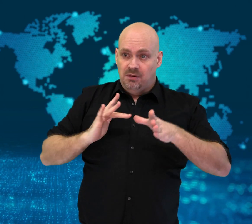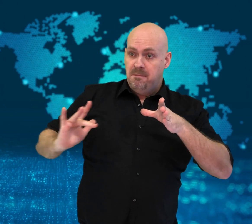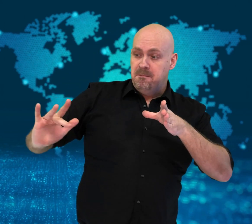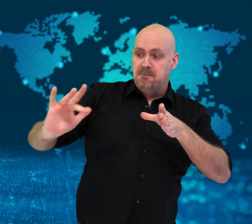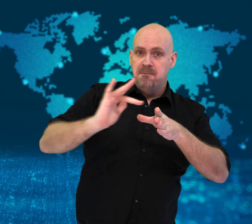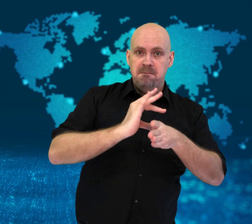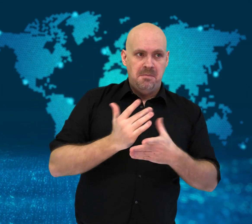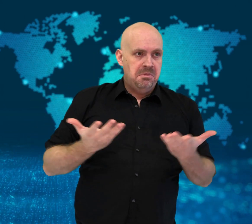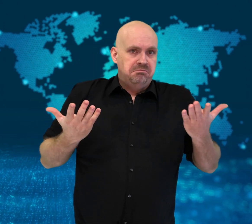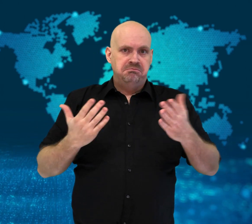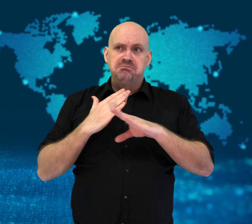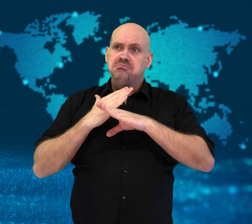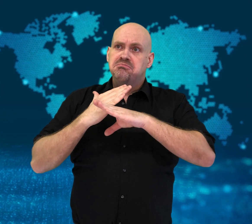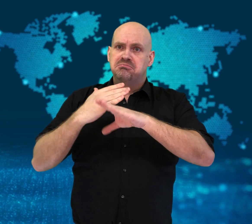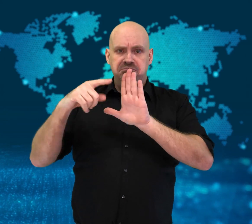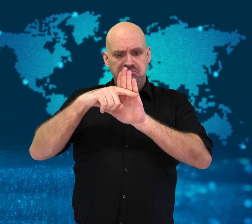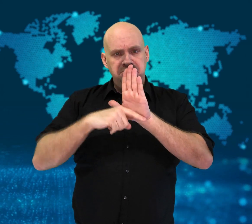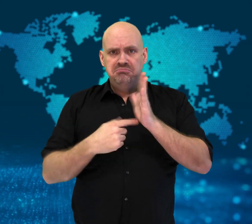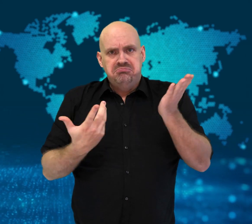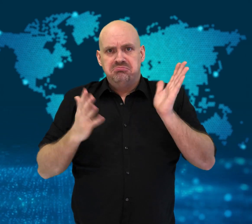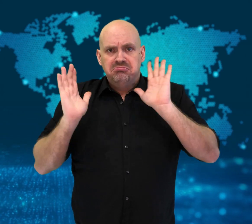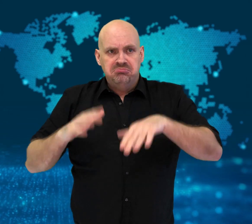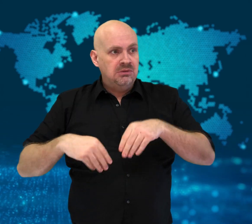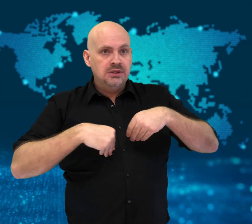removed to allow its sale.